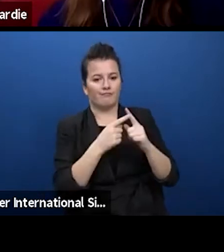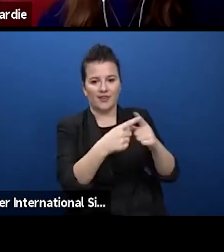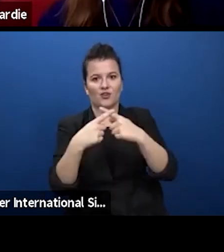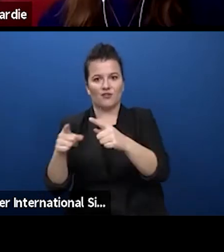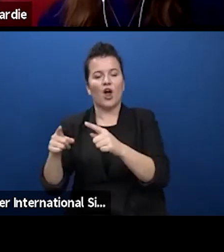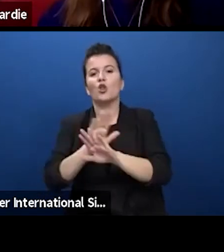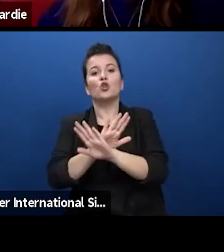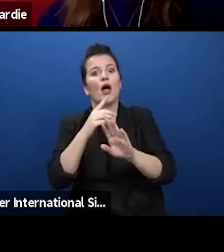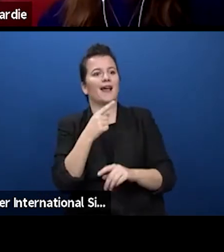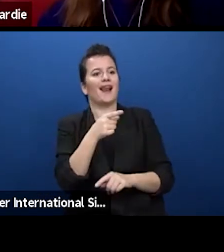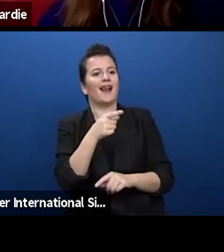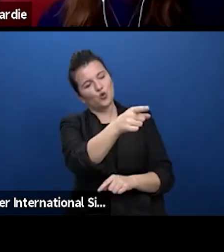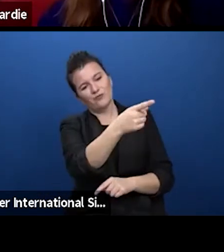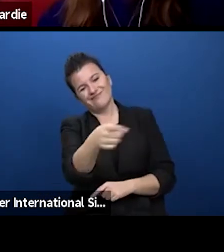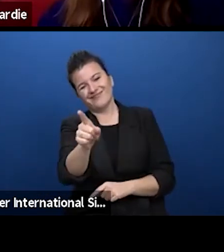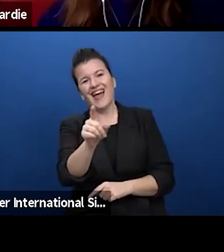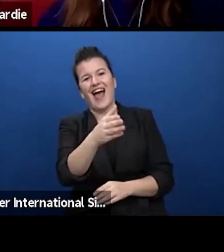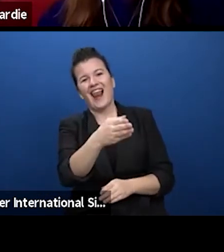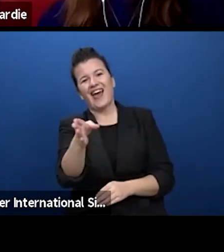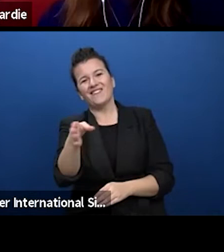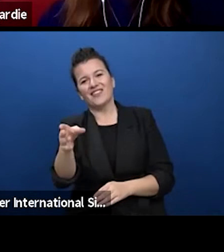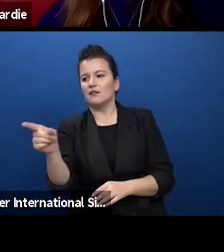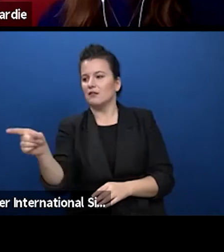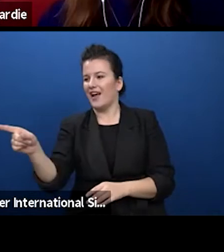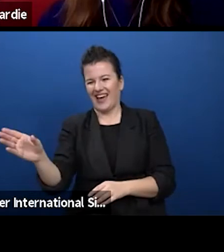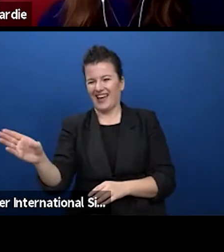left. I work with their own movement you know so I just basically make them develop things you know